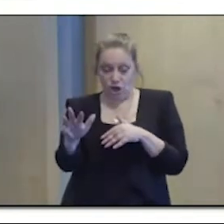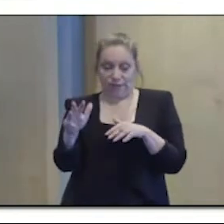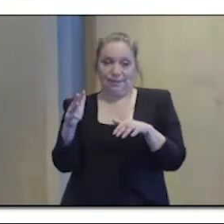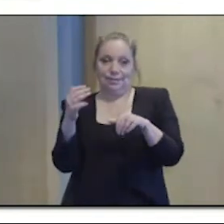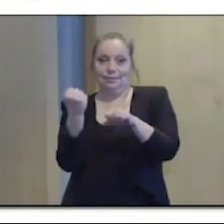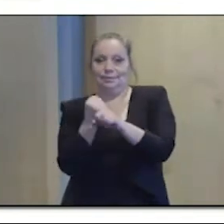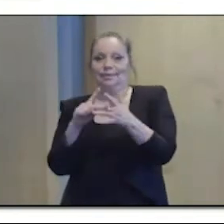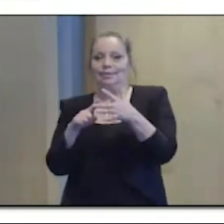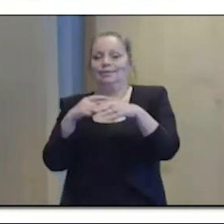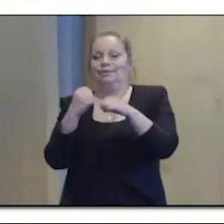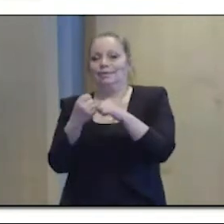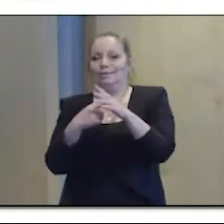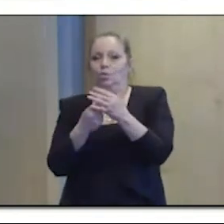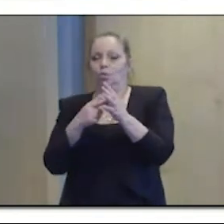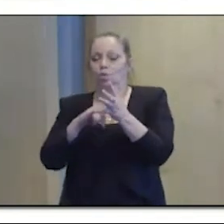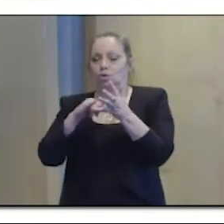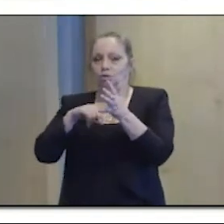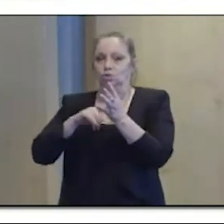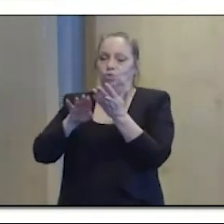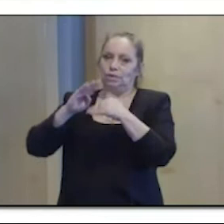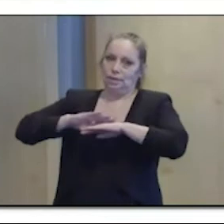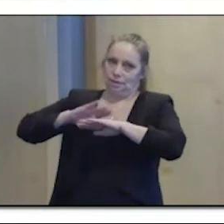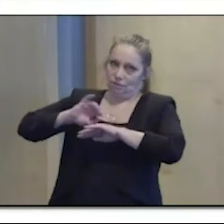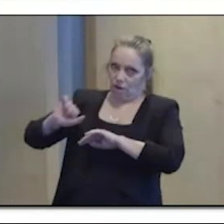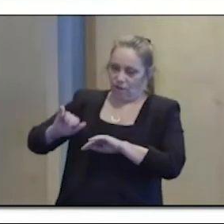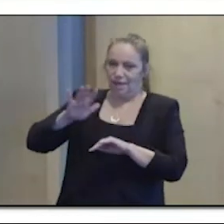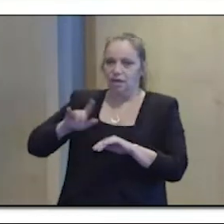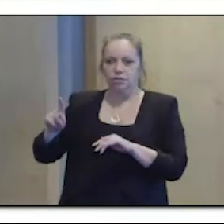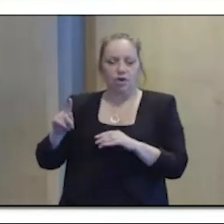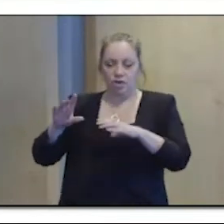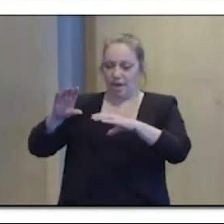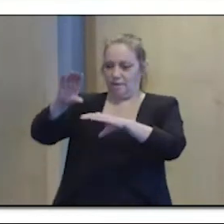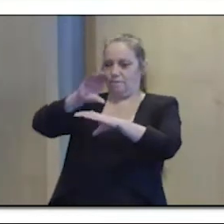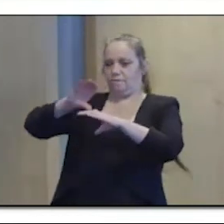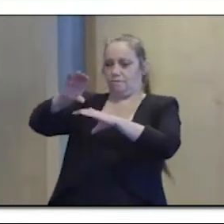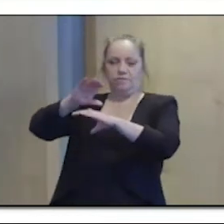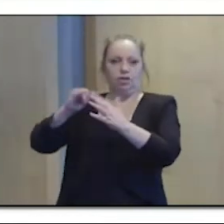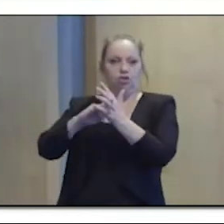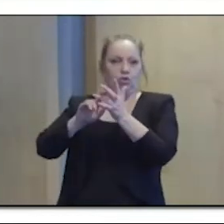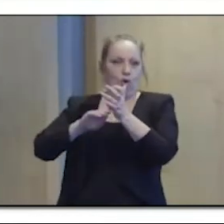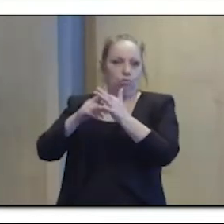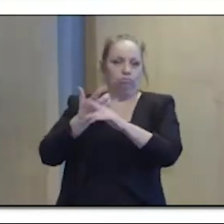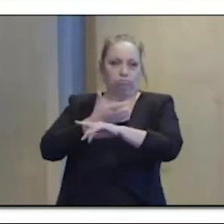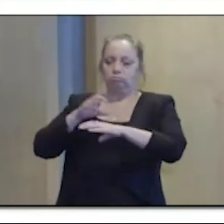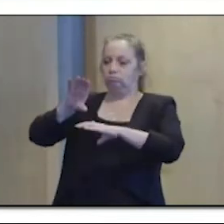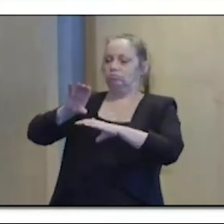to meet their 34 gigawatts so if you like they've got a nice comfort zone there of lots of extra